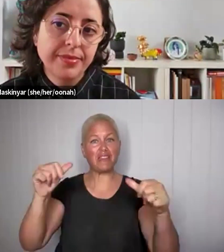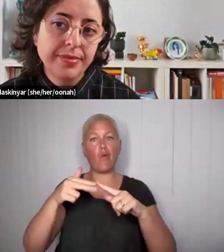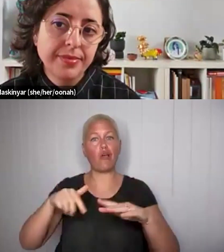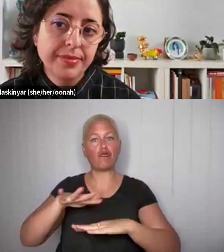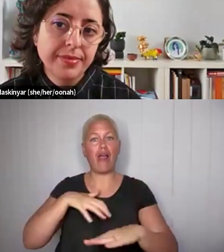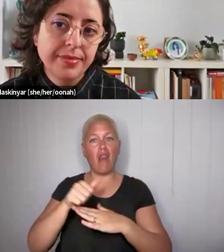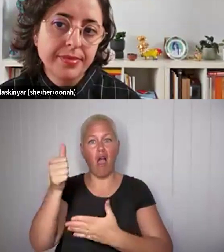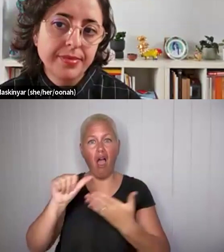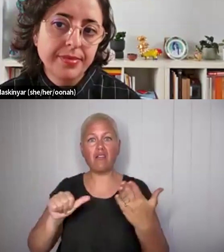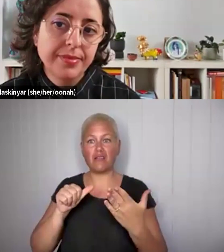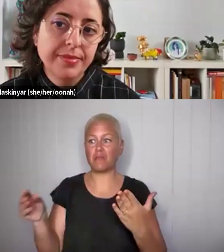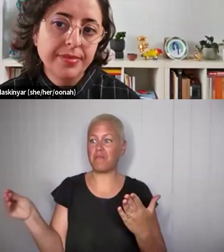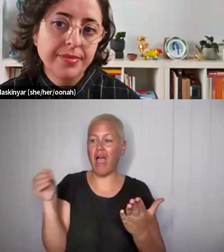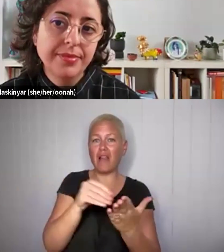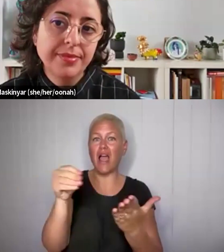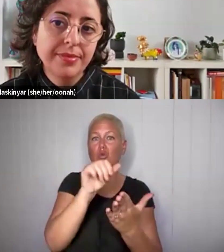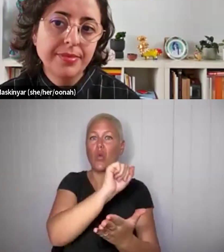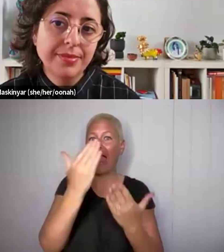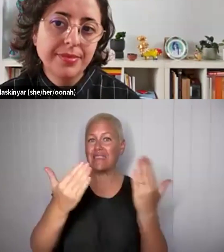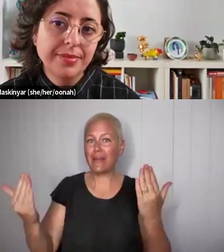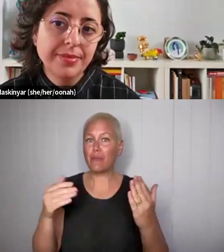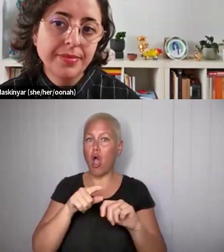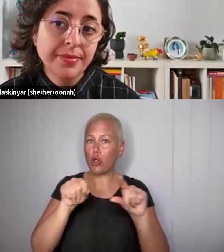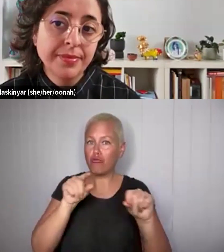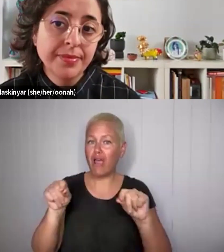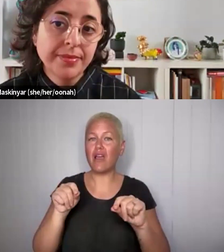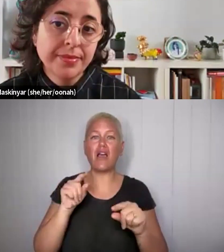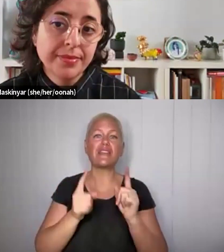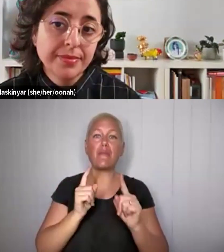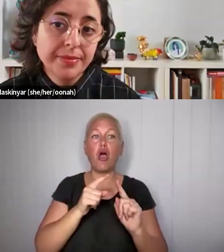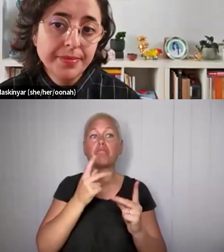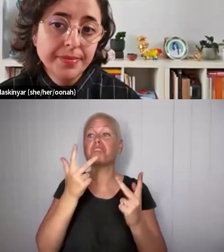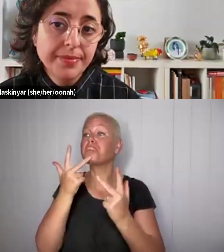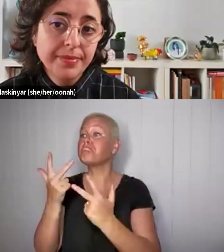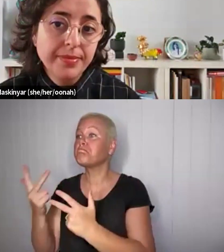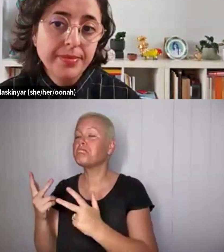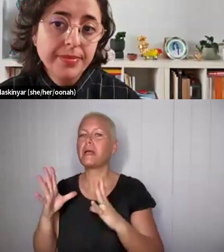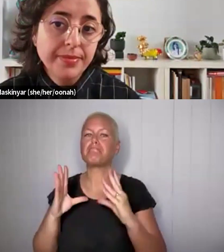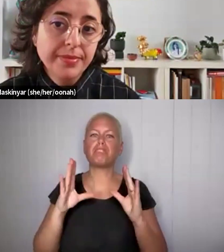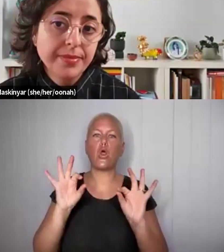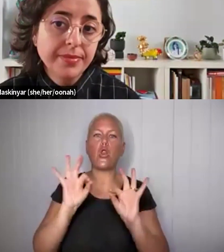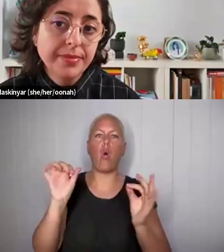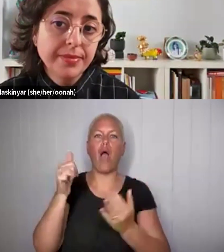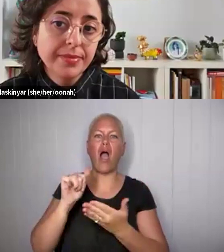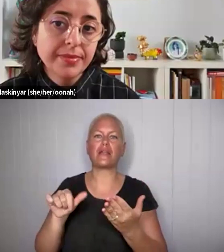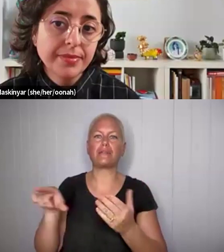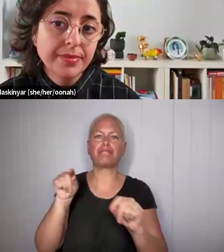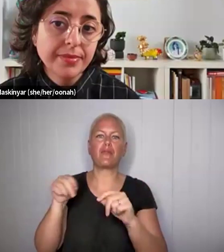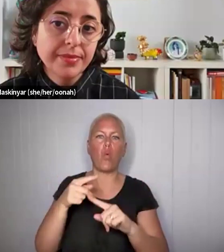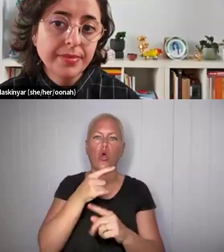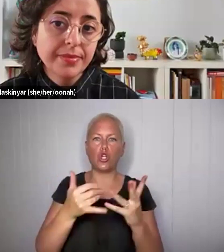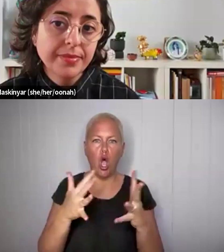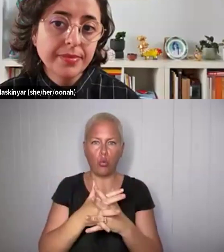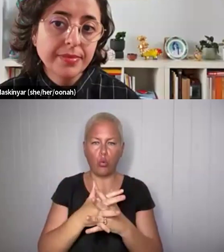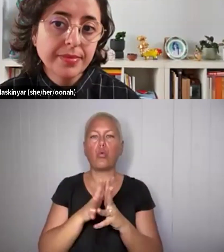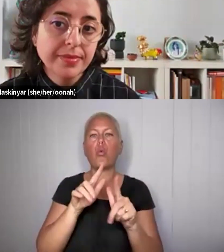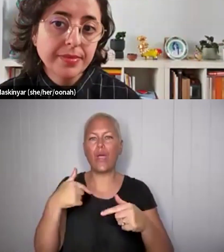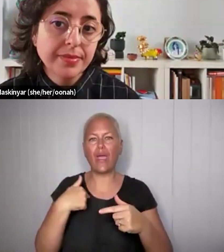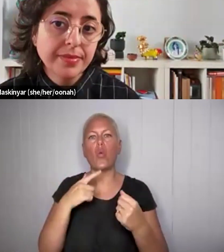curated into the central exhibition. We will definitely be supporting and advocating for those